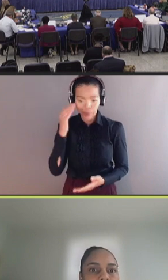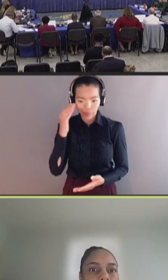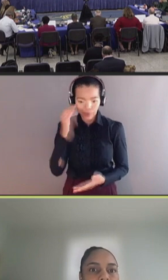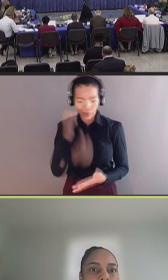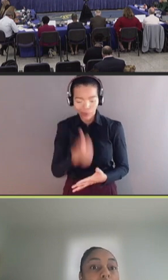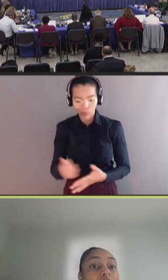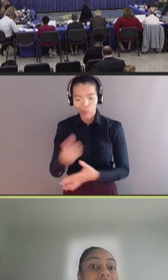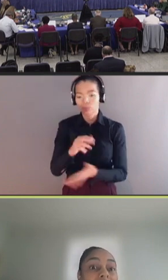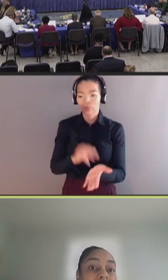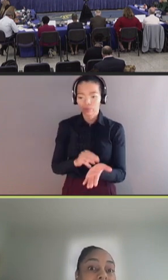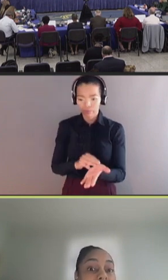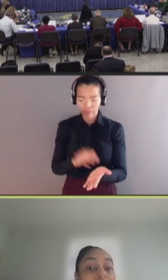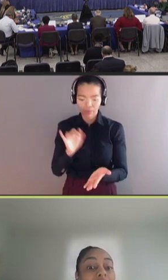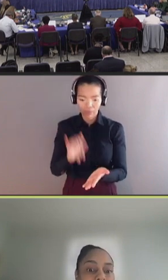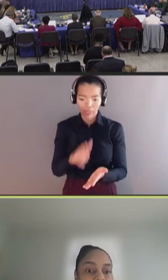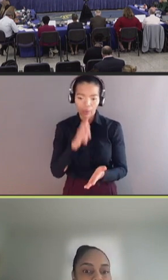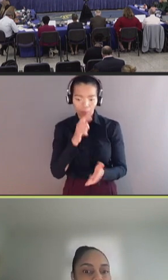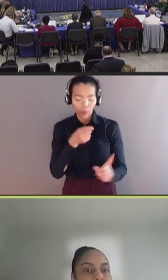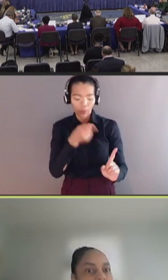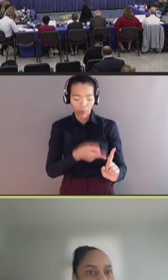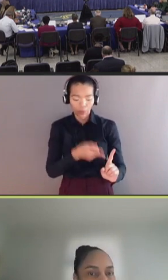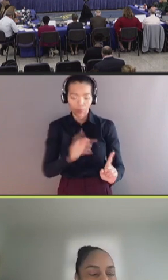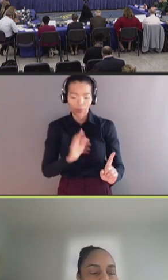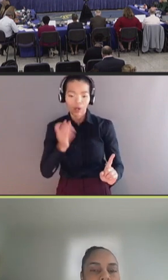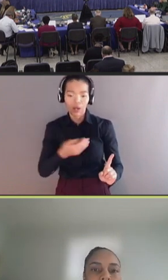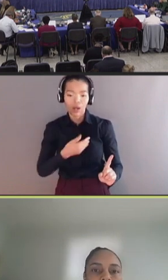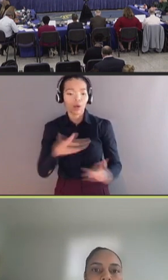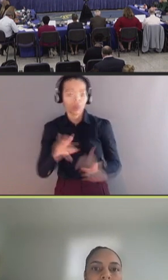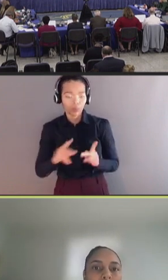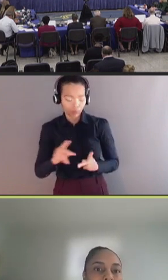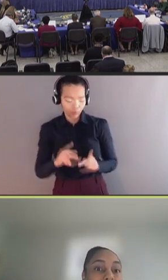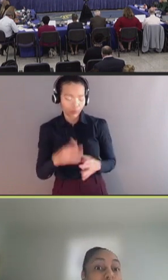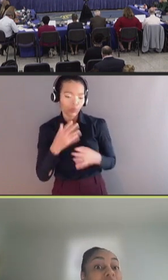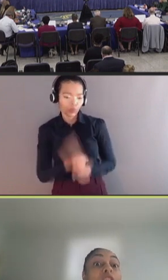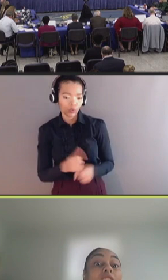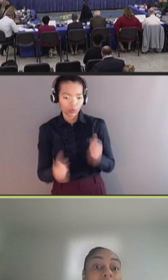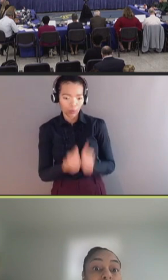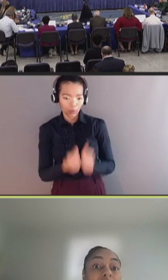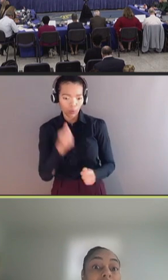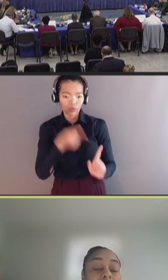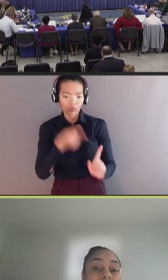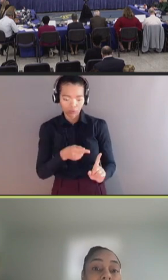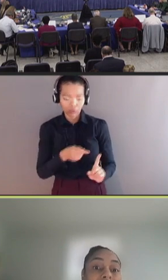the folks that our audiences trust the most. And so, they are actually -- in